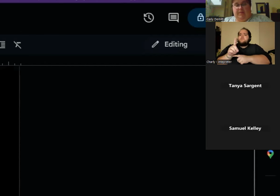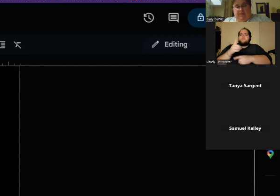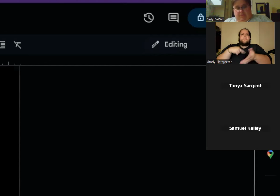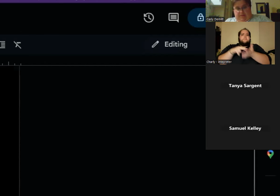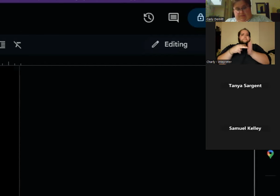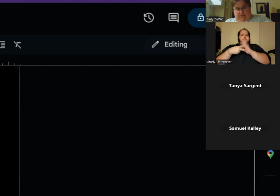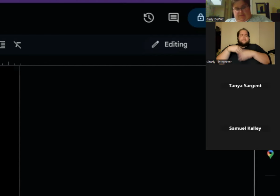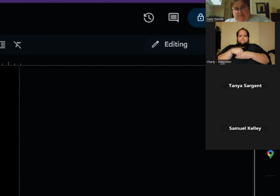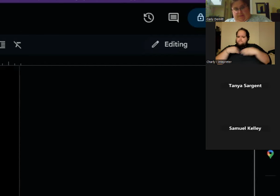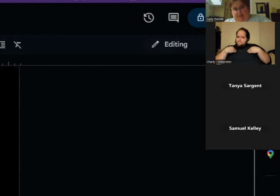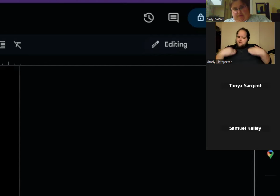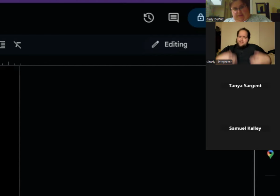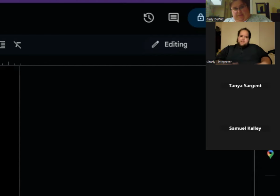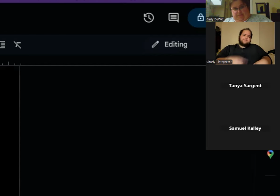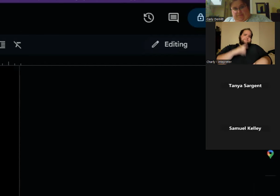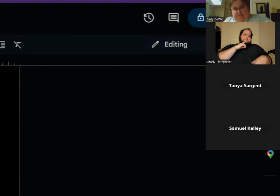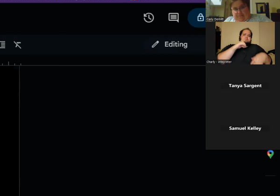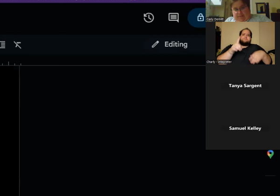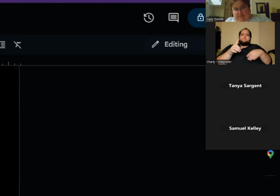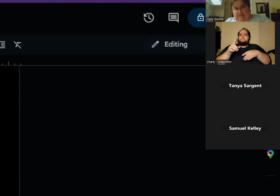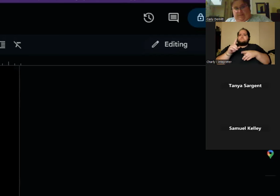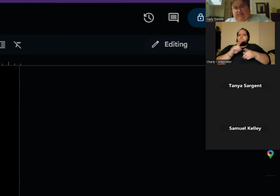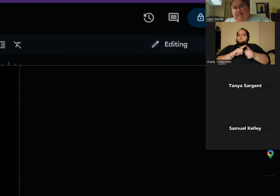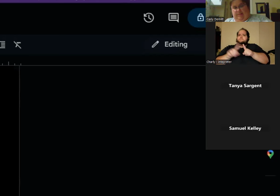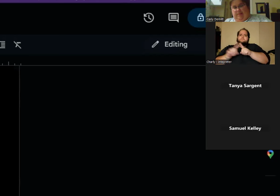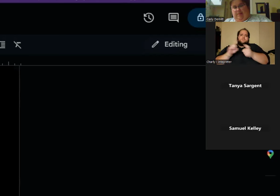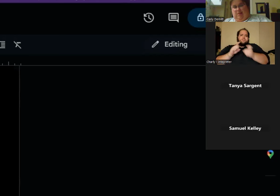In August 2023, I completed work on touching music.